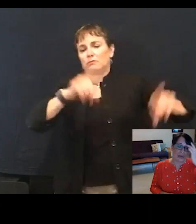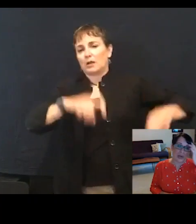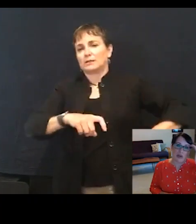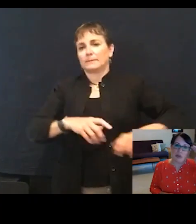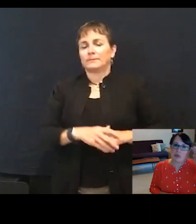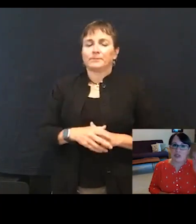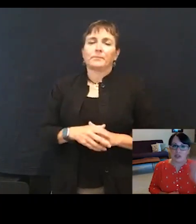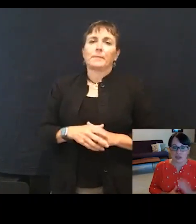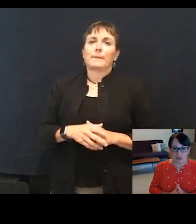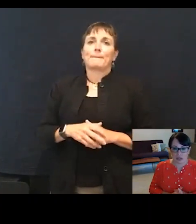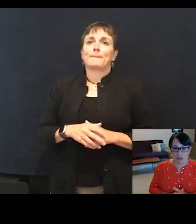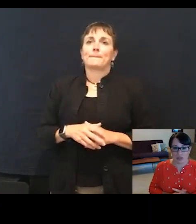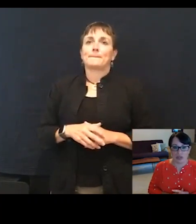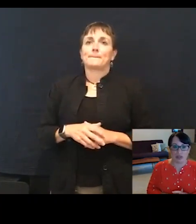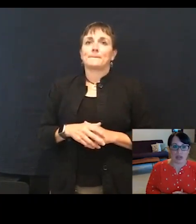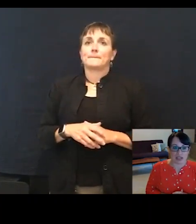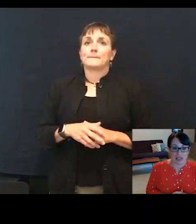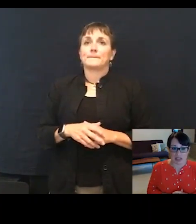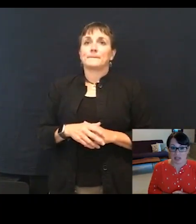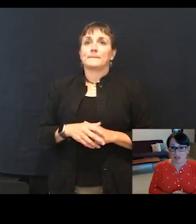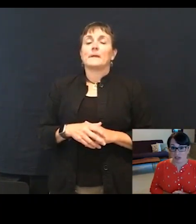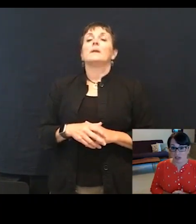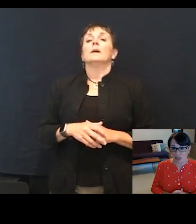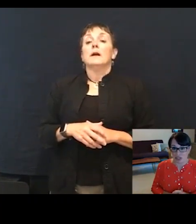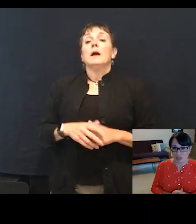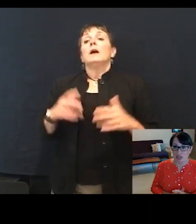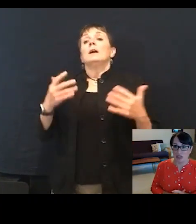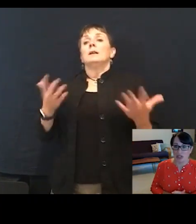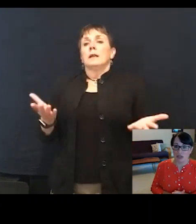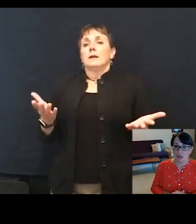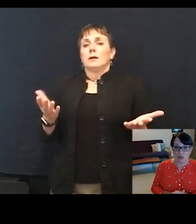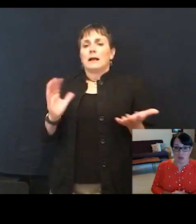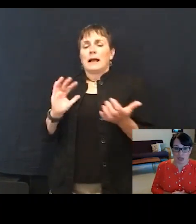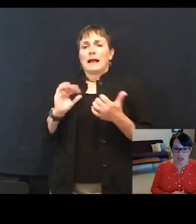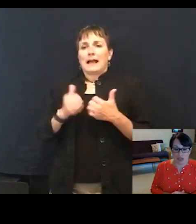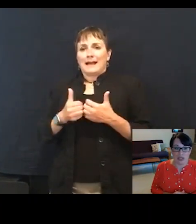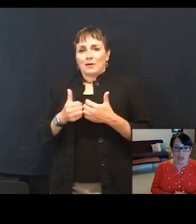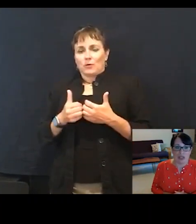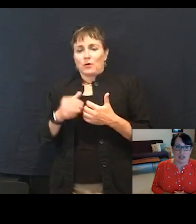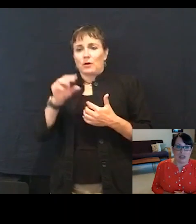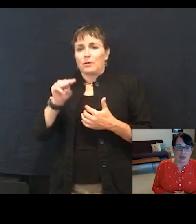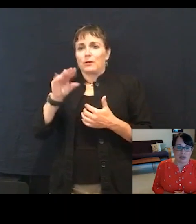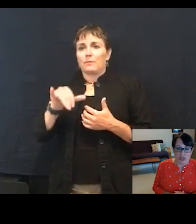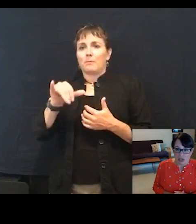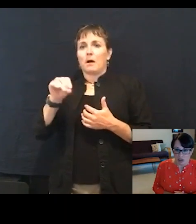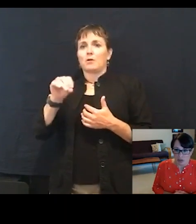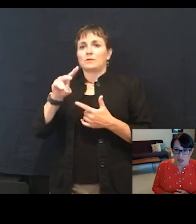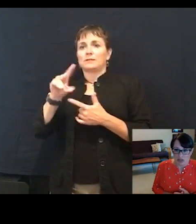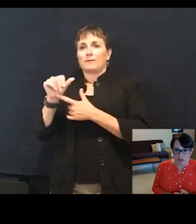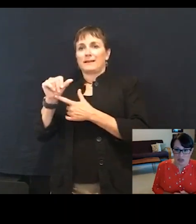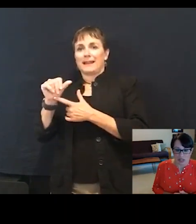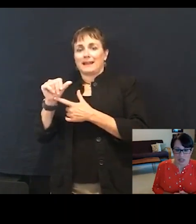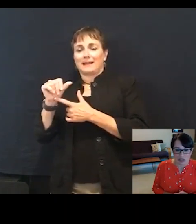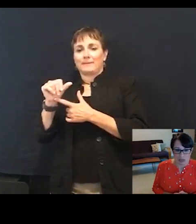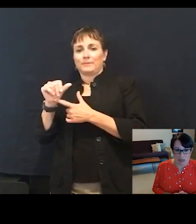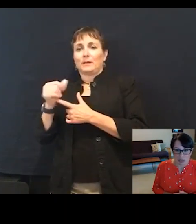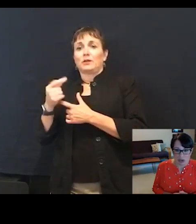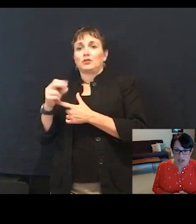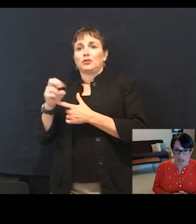So how will we deliver the myosin 7A gene to the retina? So gene therapy is a fairly simple concept